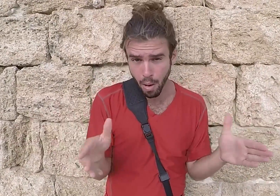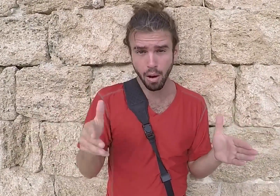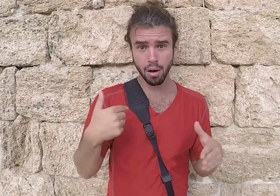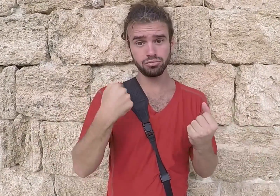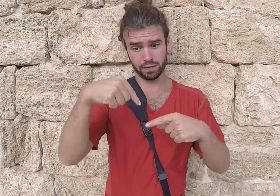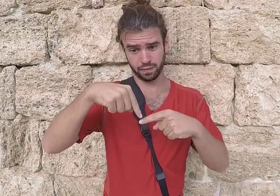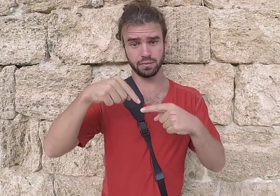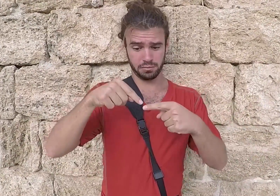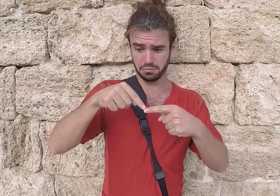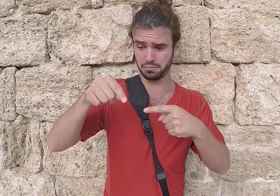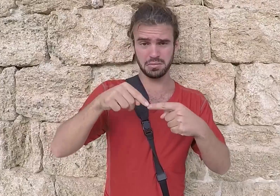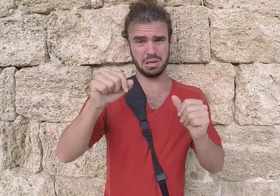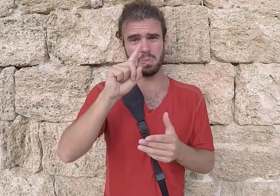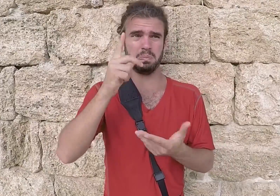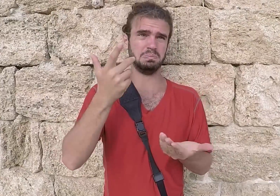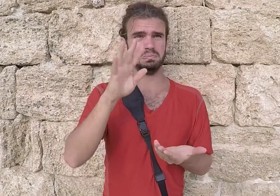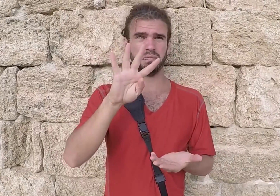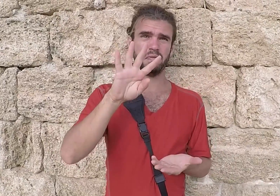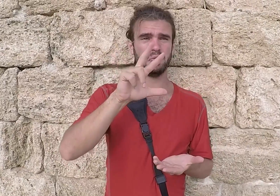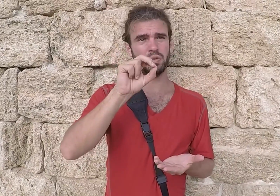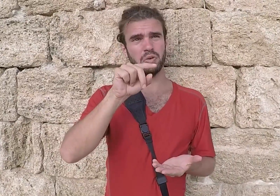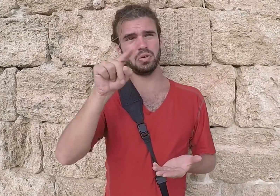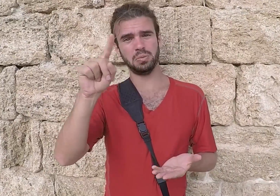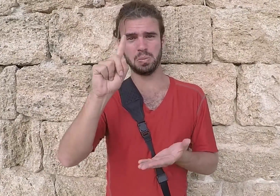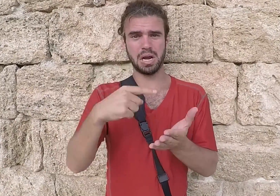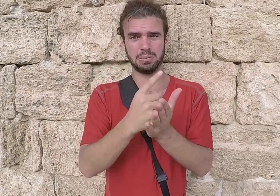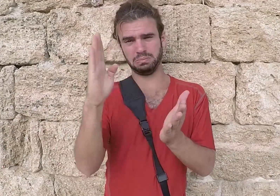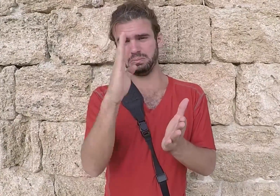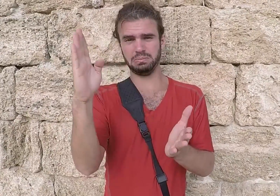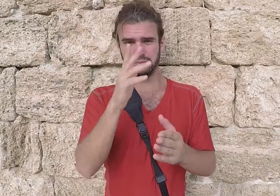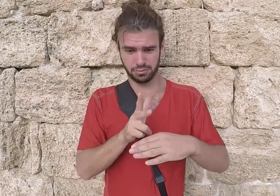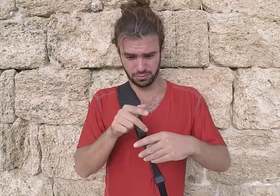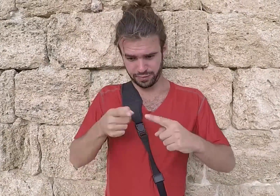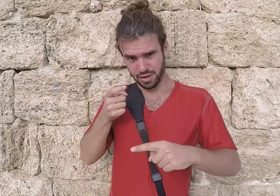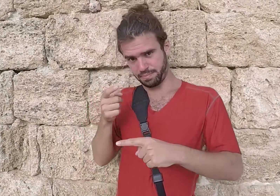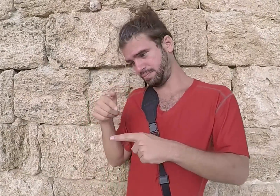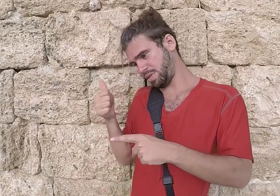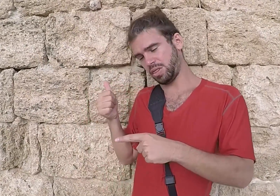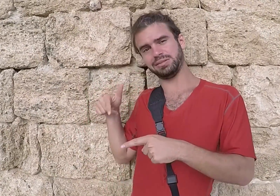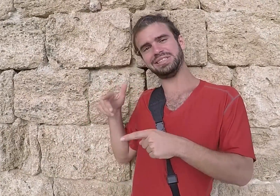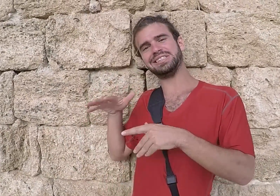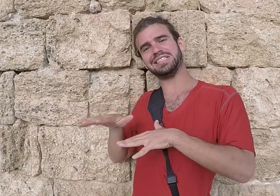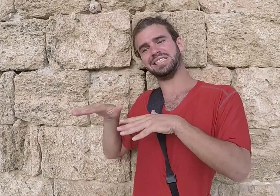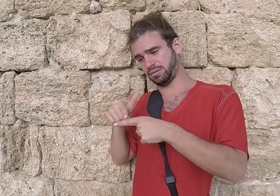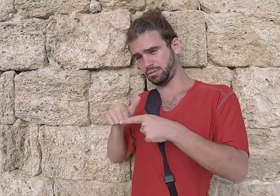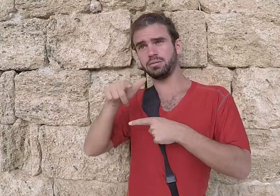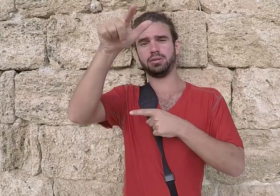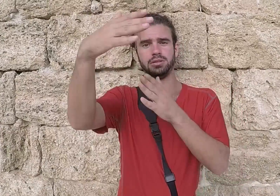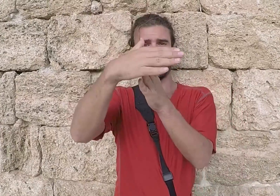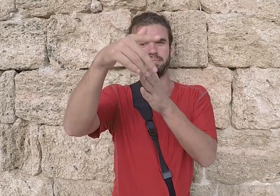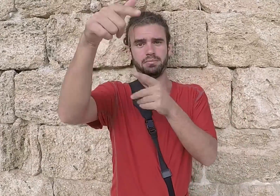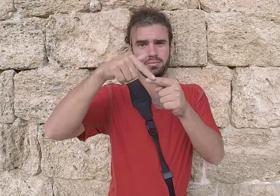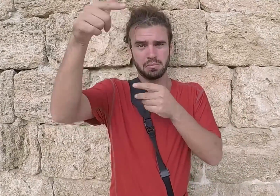It only takes me between thirty minutes to hour from the other coastline to the next coastline!